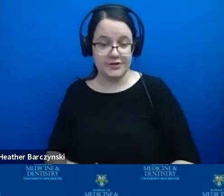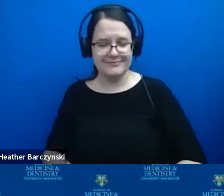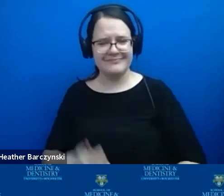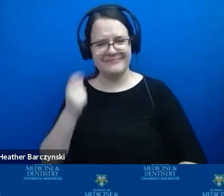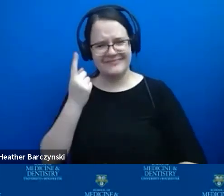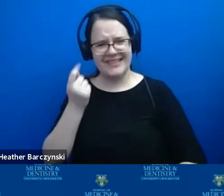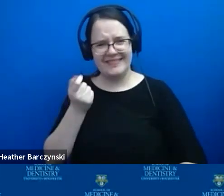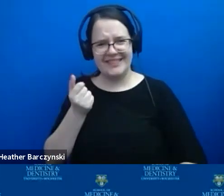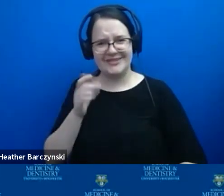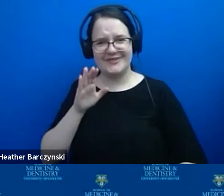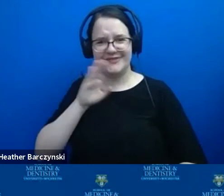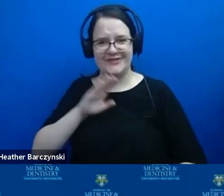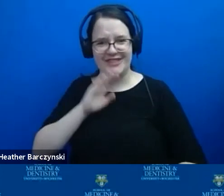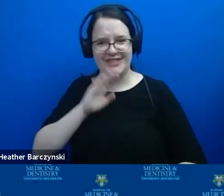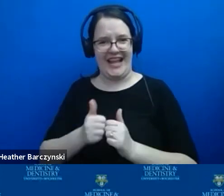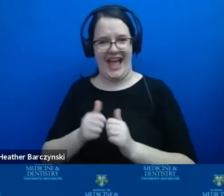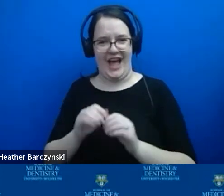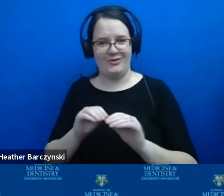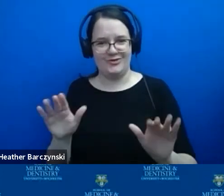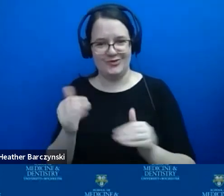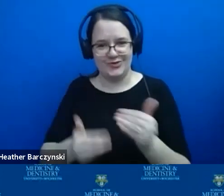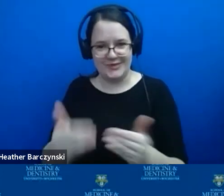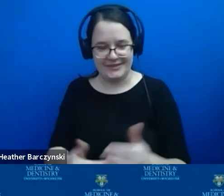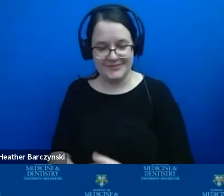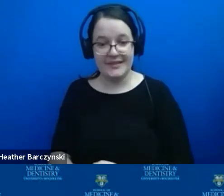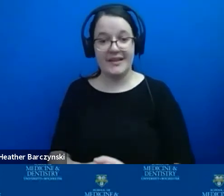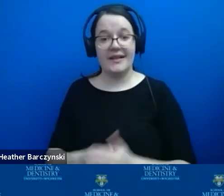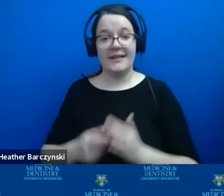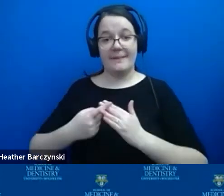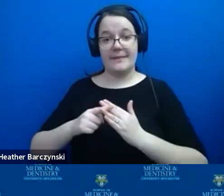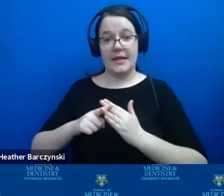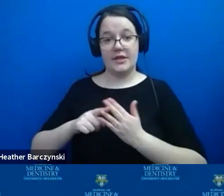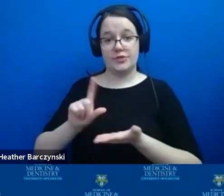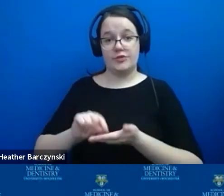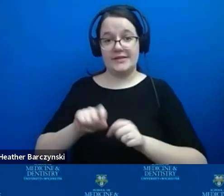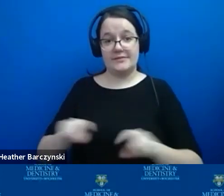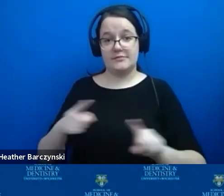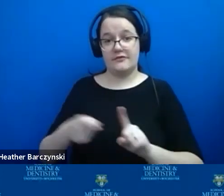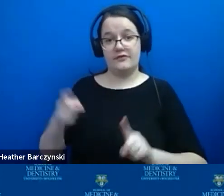in the way it rolls out the the initial press release by the the german authorities was that